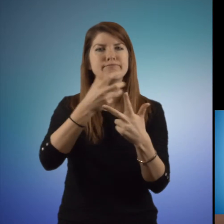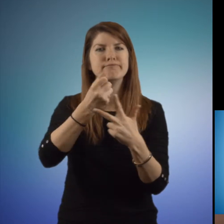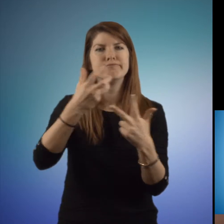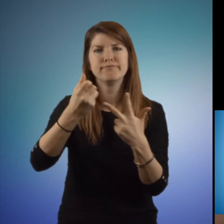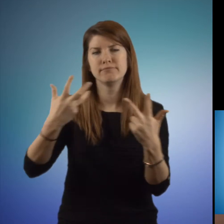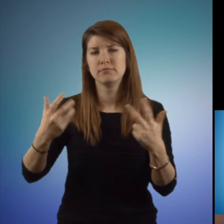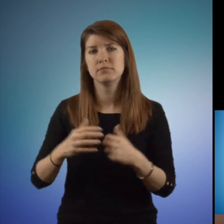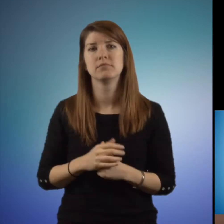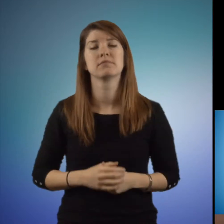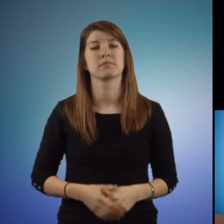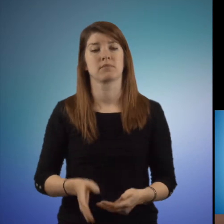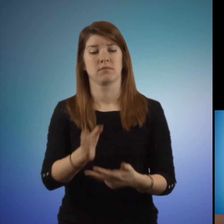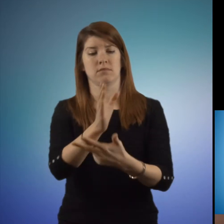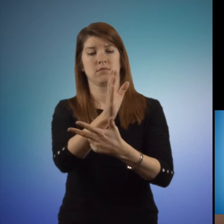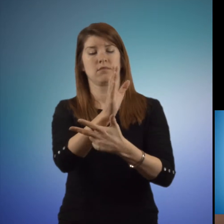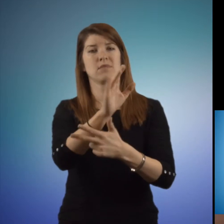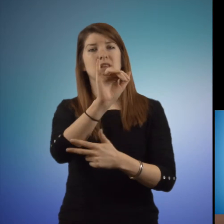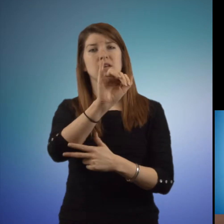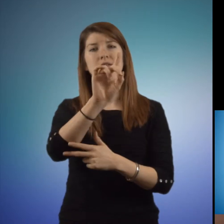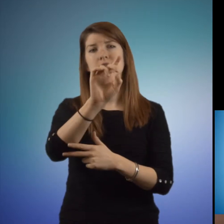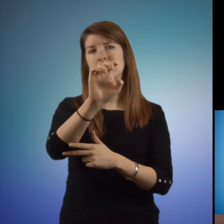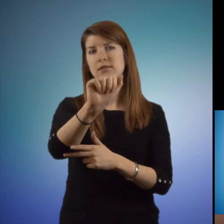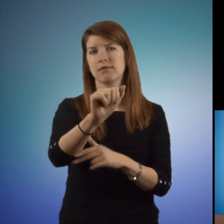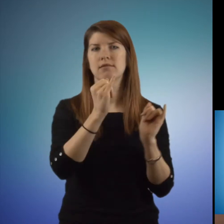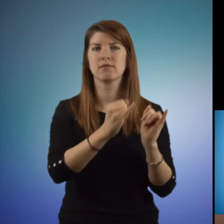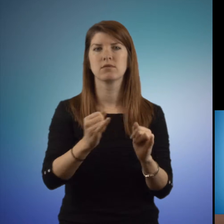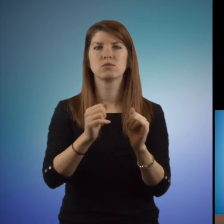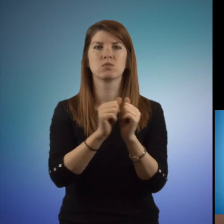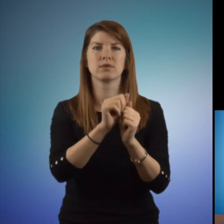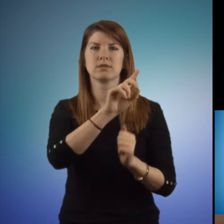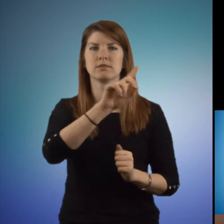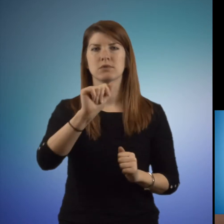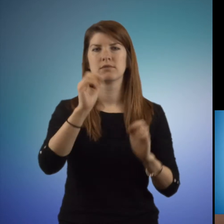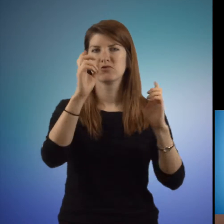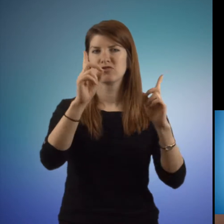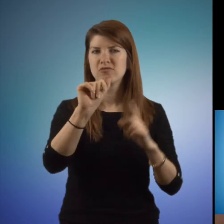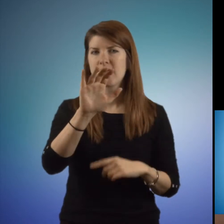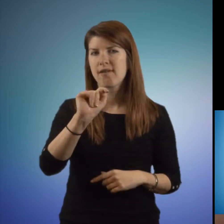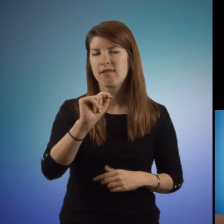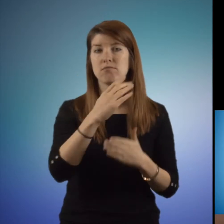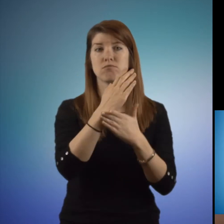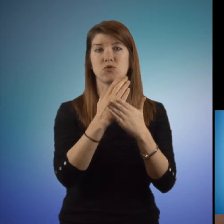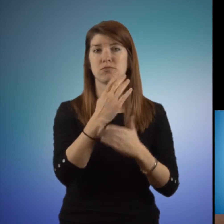Under IDEA, the Individuals with Disabilities Education Act, Part B for children ages three